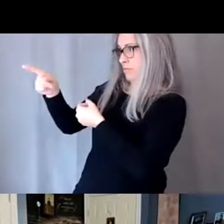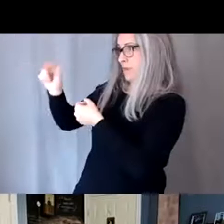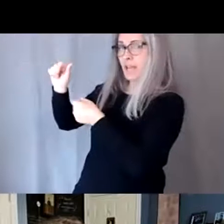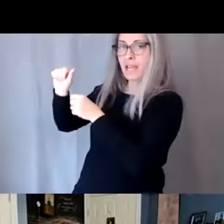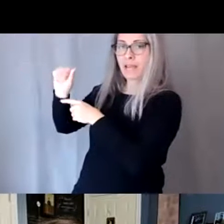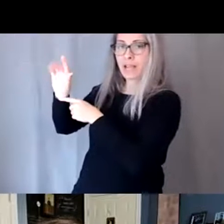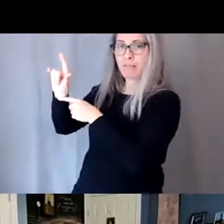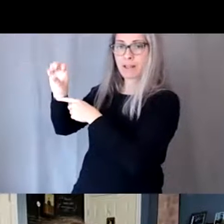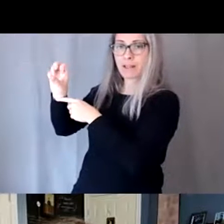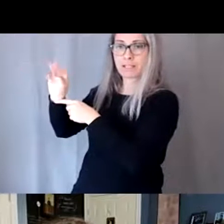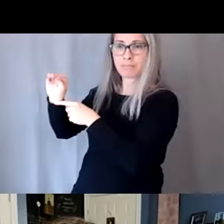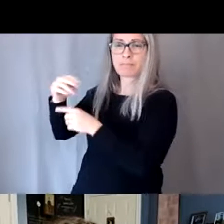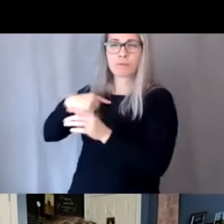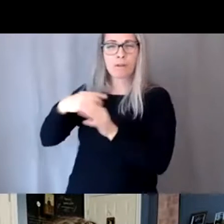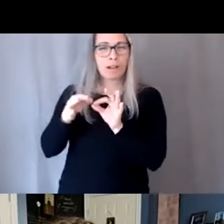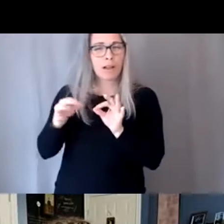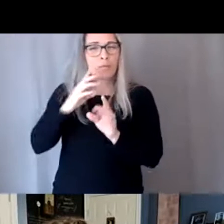bit later